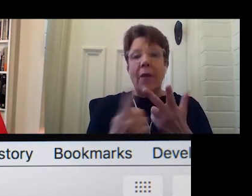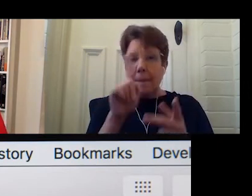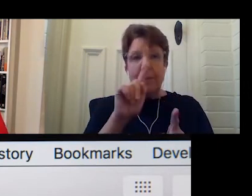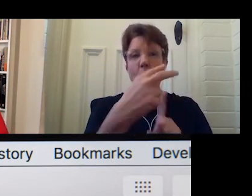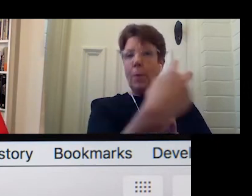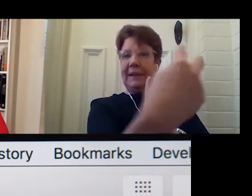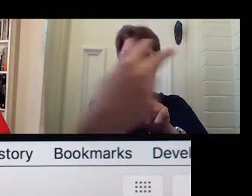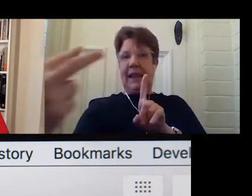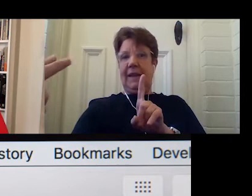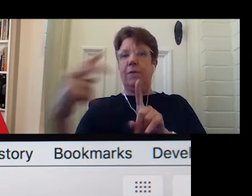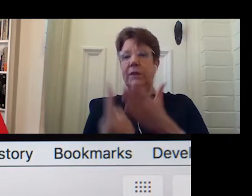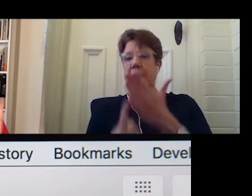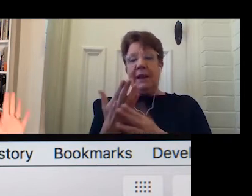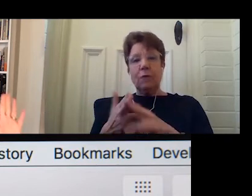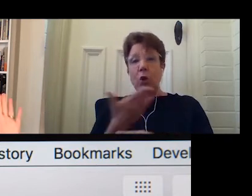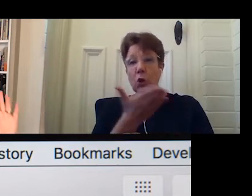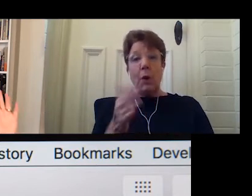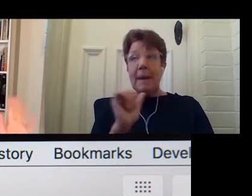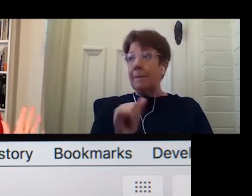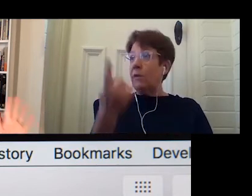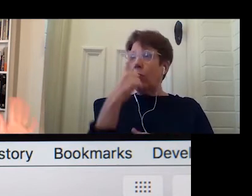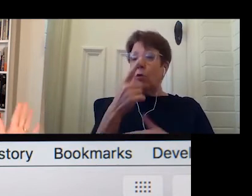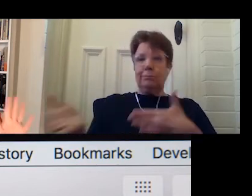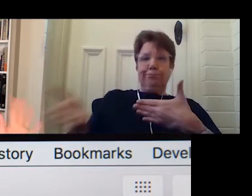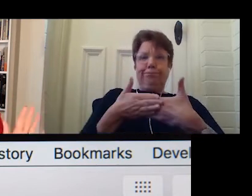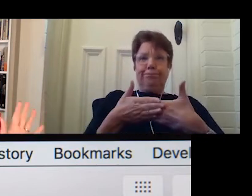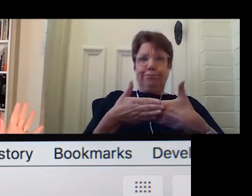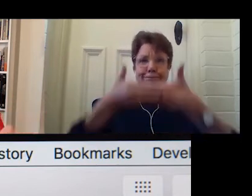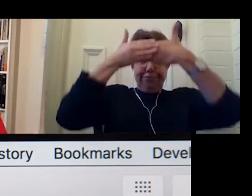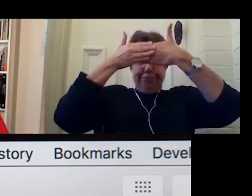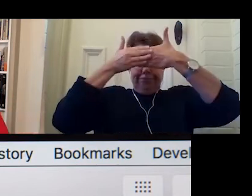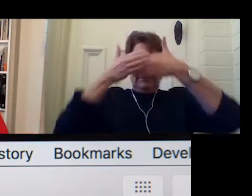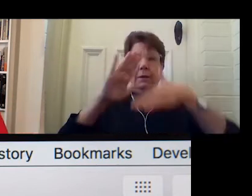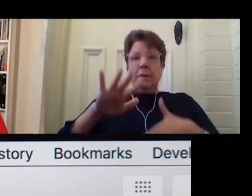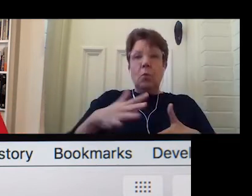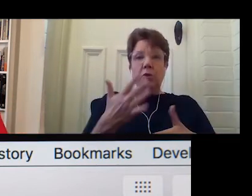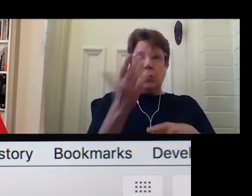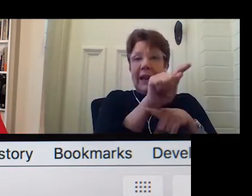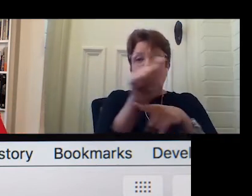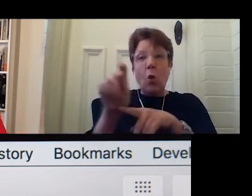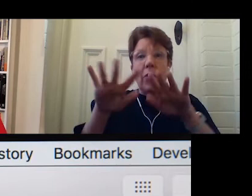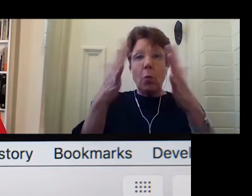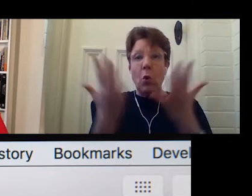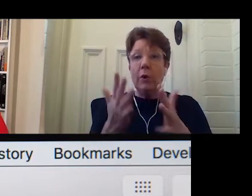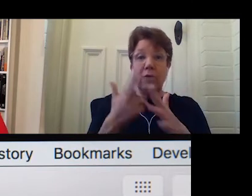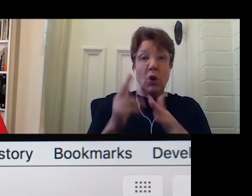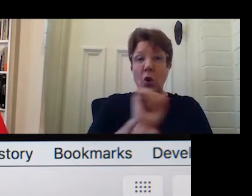You may have decided to just shut the door and ignore the world for a little while for the purposes of your own mental health or because